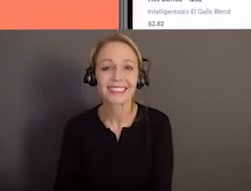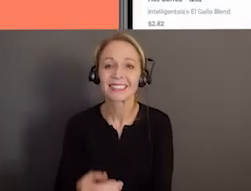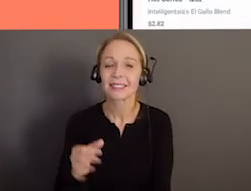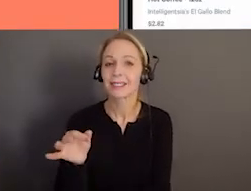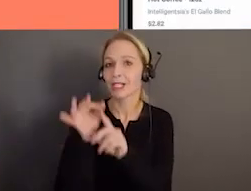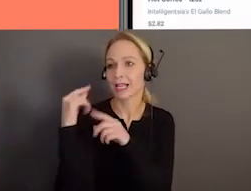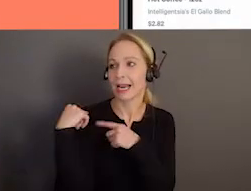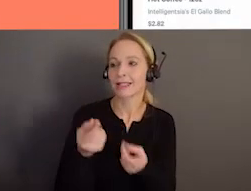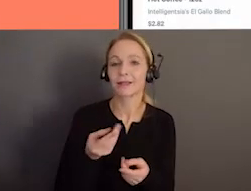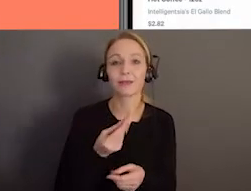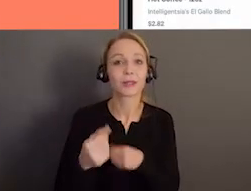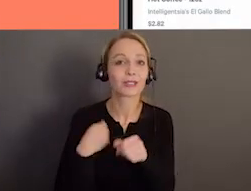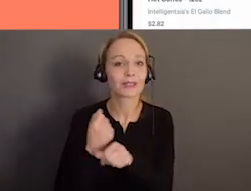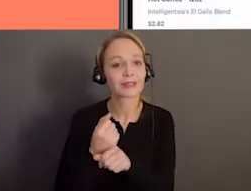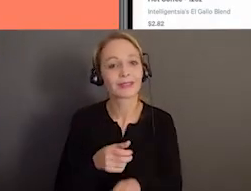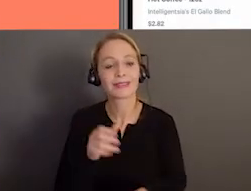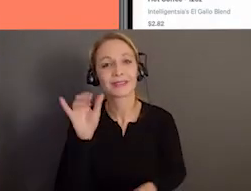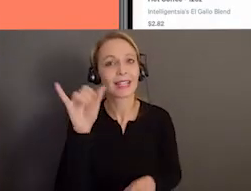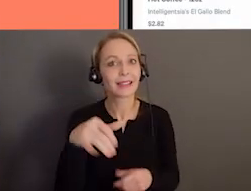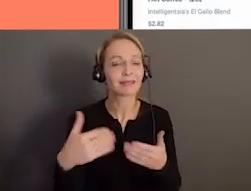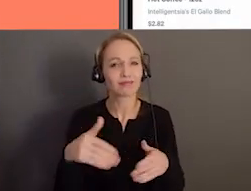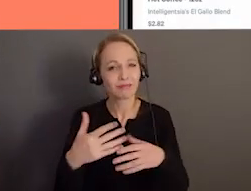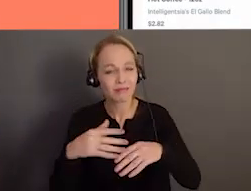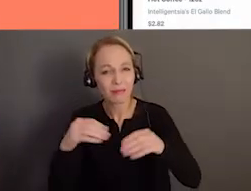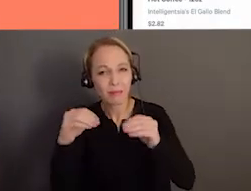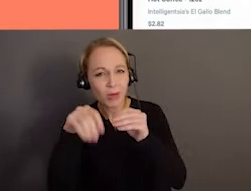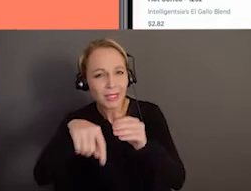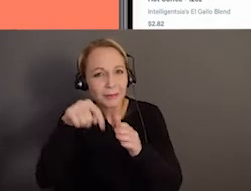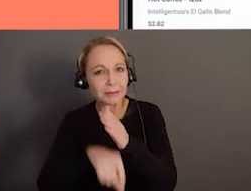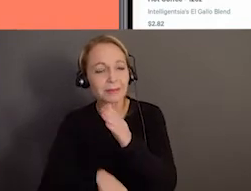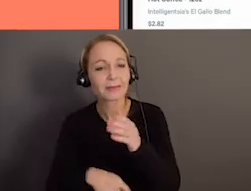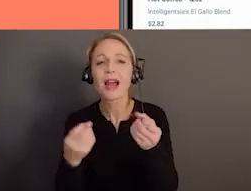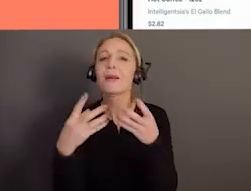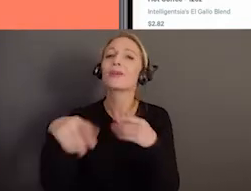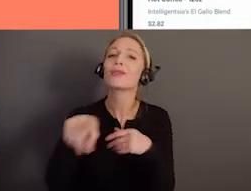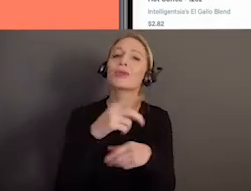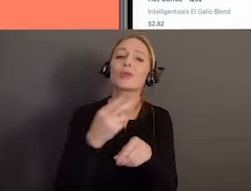AND LAST COUPLE OF YEARS AND DEEPER, AND HOW MANY OF